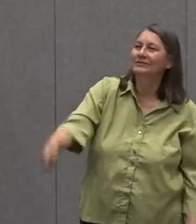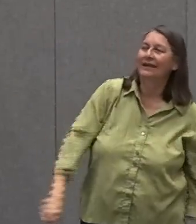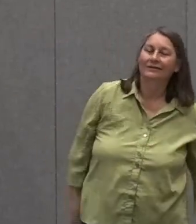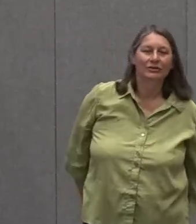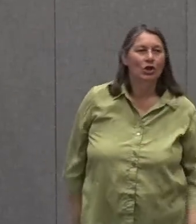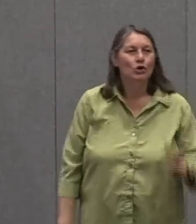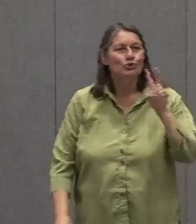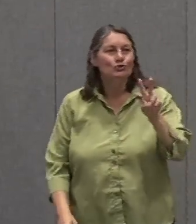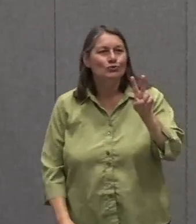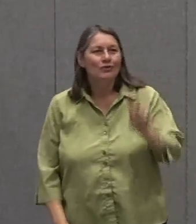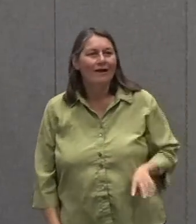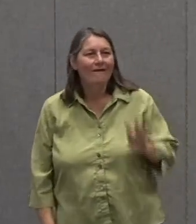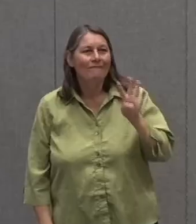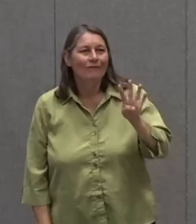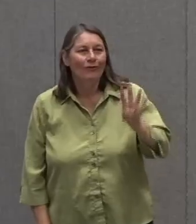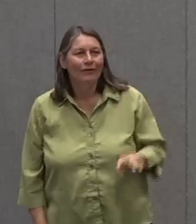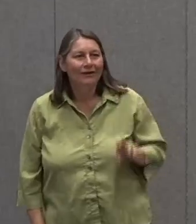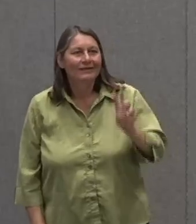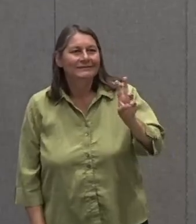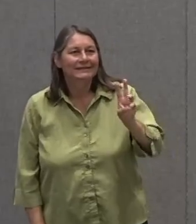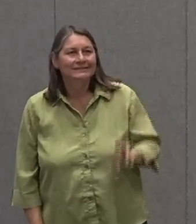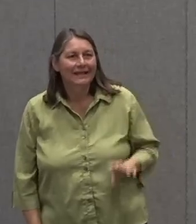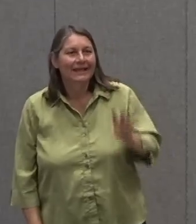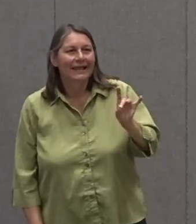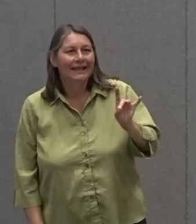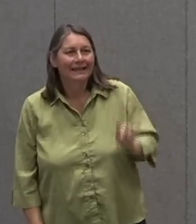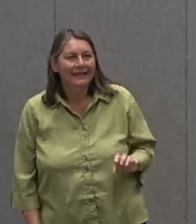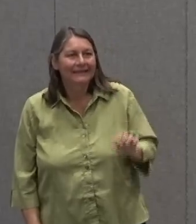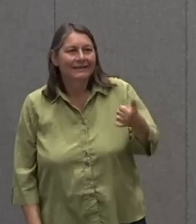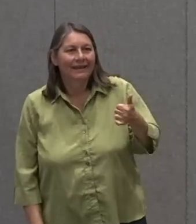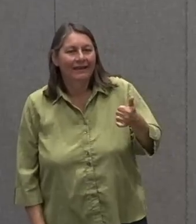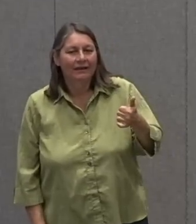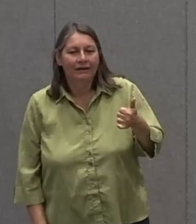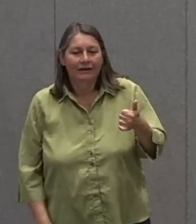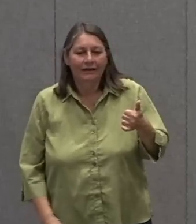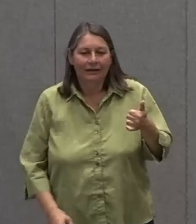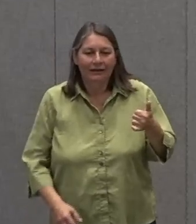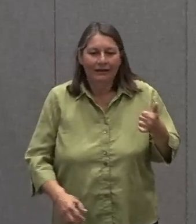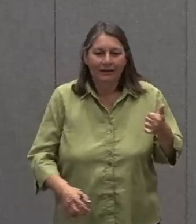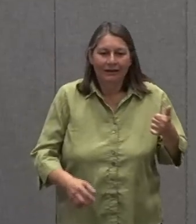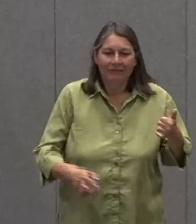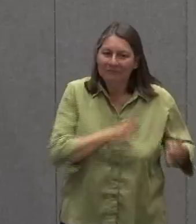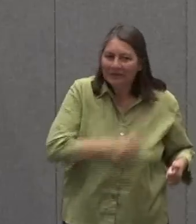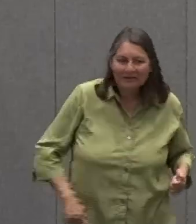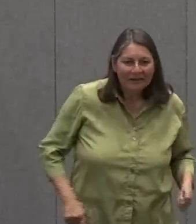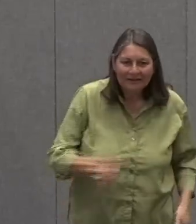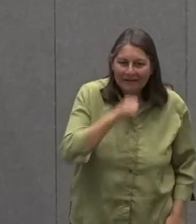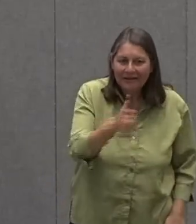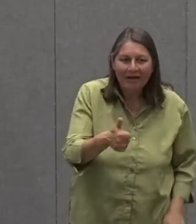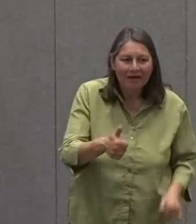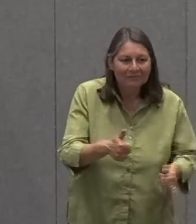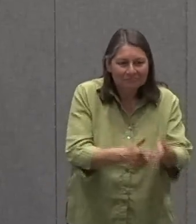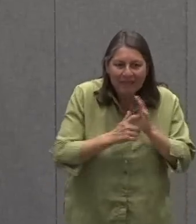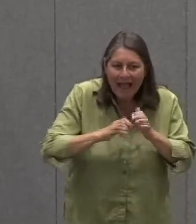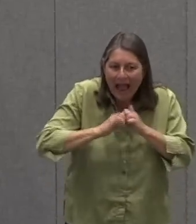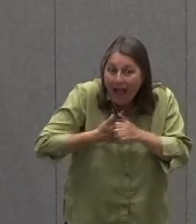"King Leopard did not say how the count was to be made." The king laughed and nodded his royal head.